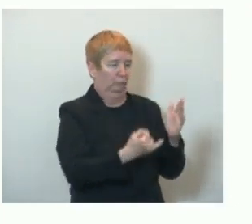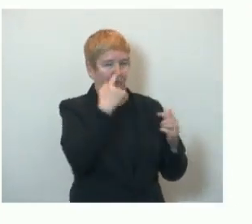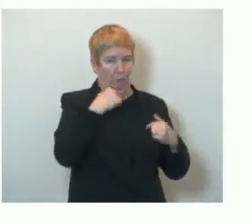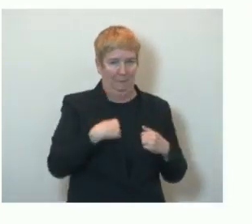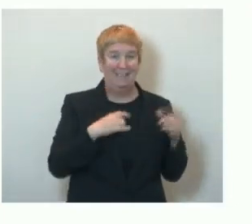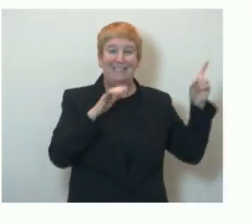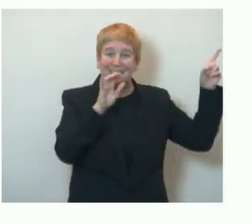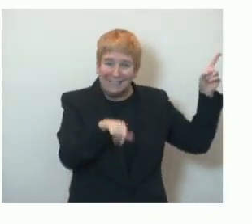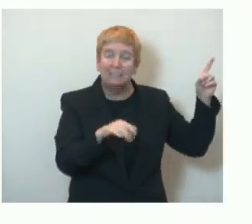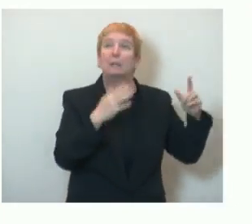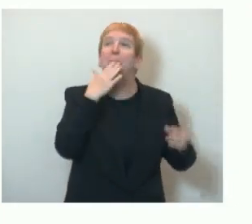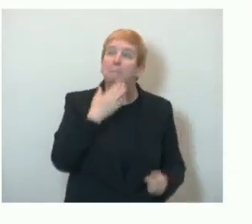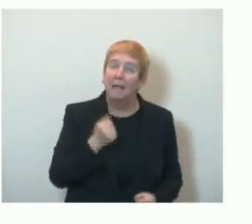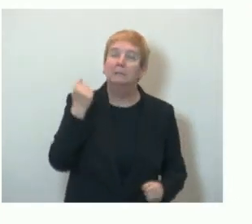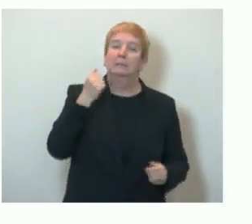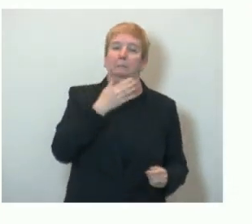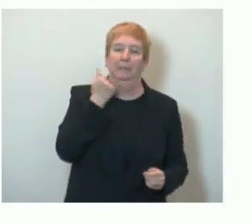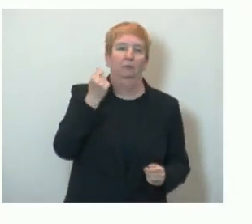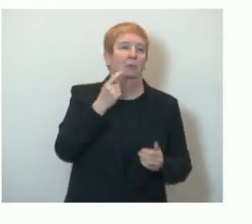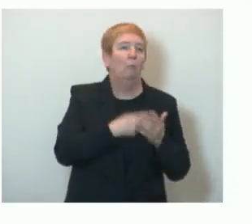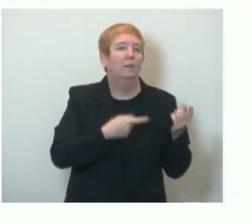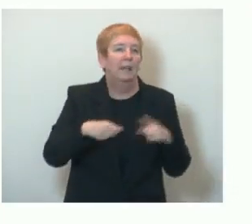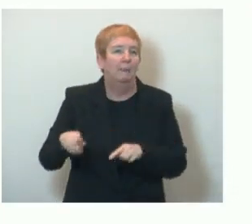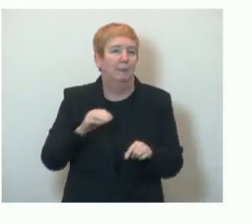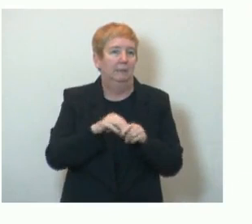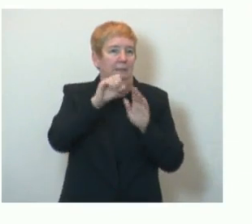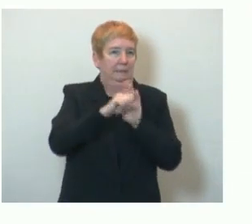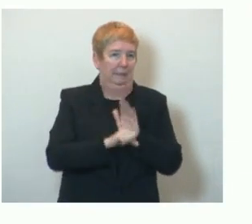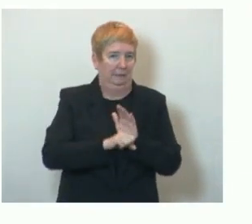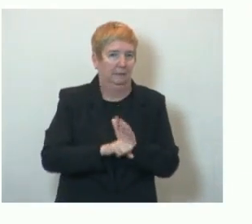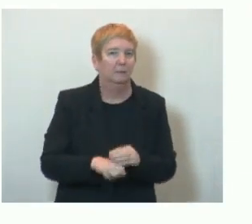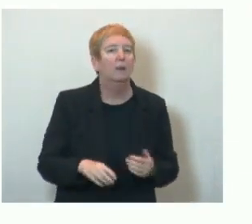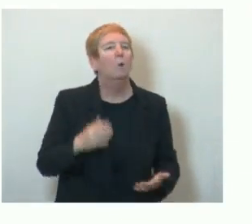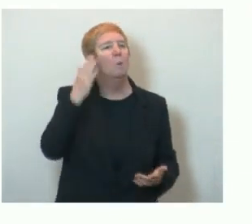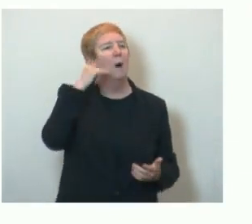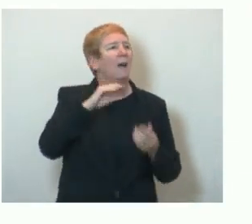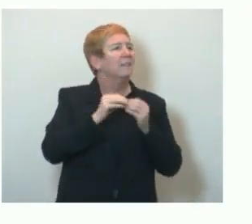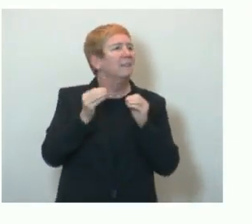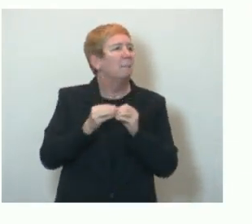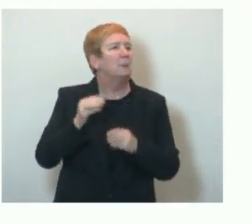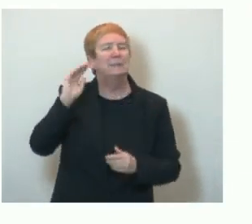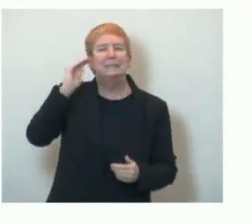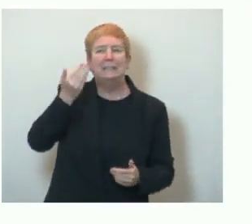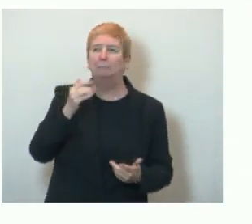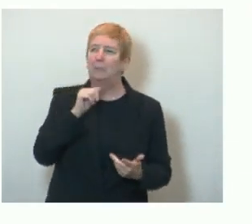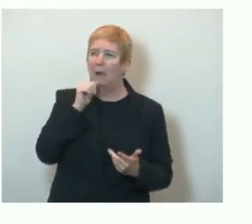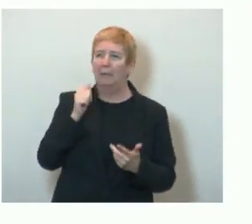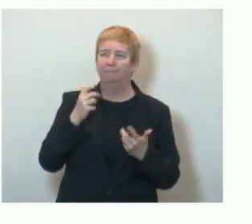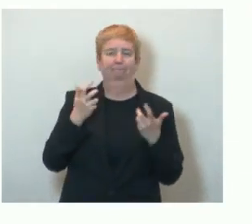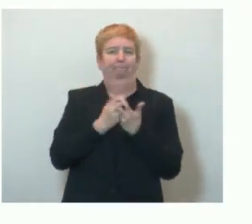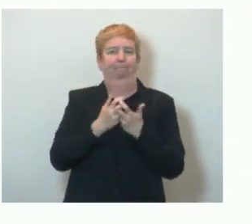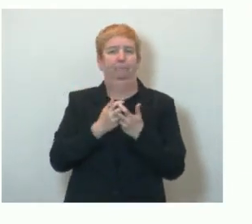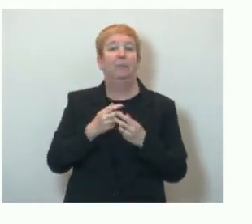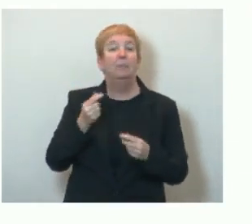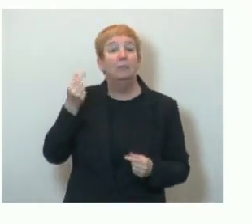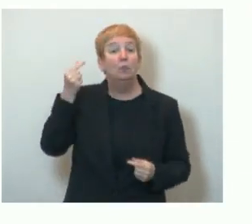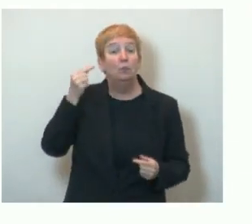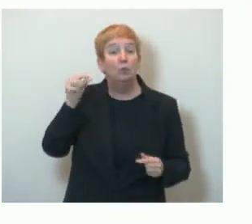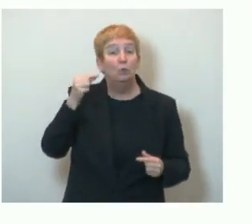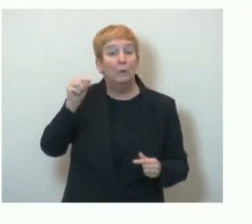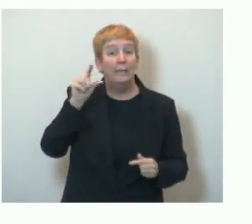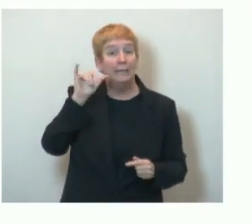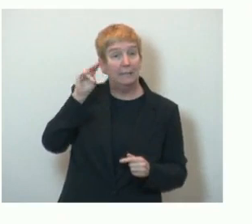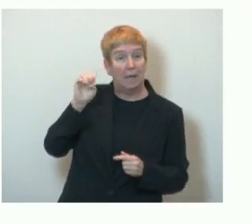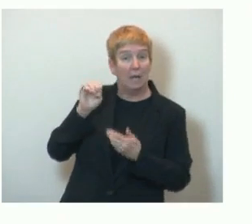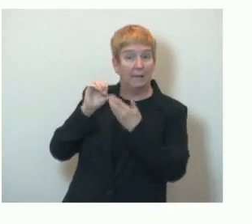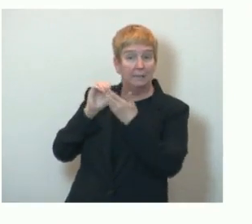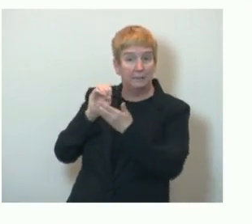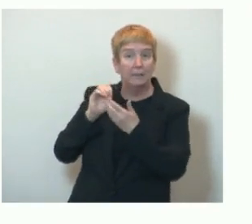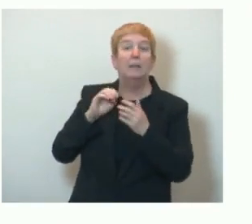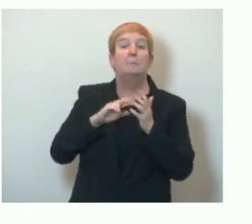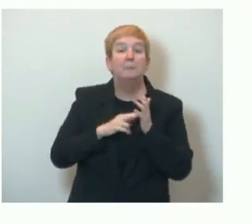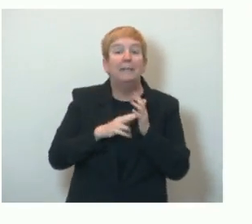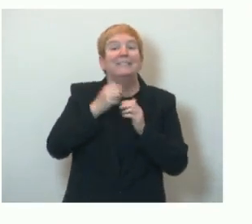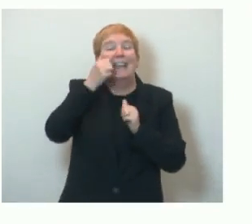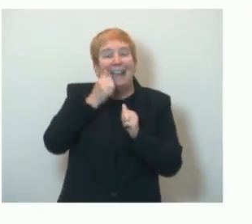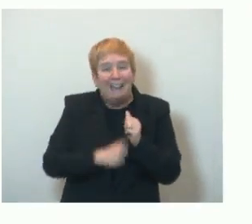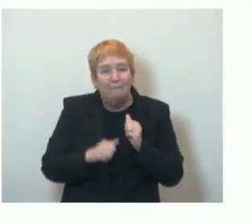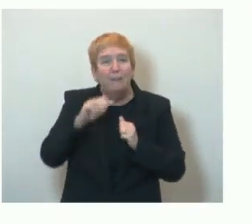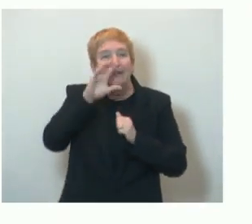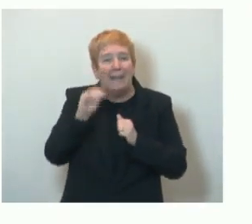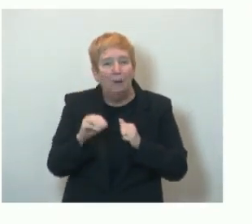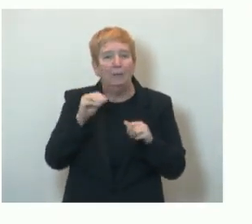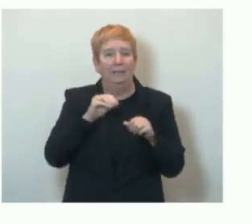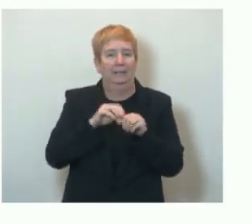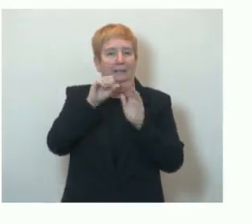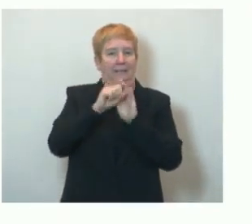I WANT TO THANK OUR EPIDEMIOLOGY DEPARTMENT FOR PRODUCING THIS IT TELLS THE STORY BETTER THAN ANYTHING ELSE OF WHAT’S GOING ON IN THE STATE AND WHY WHY THE NUMBERS DON’T ALL SEEM TO LINE